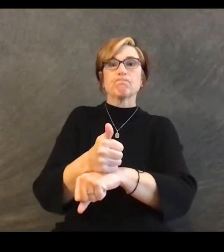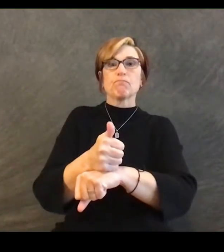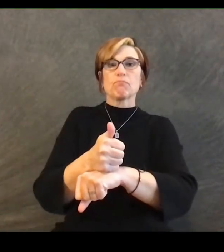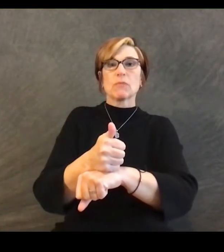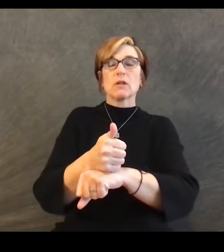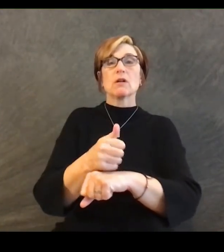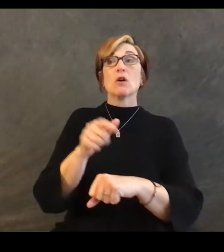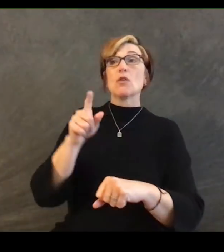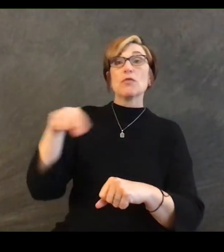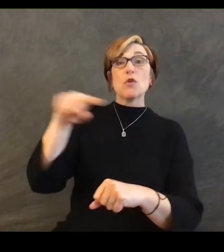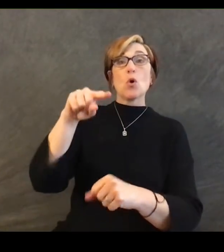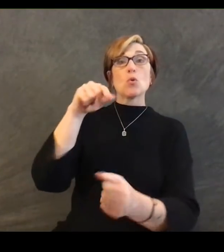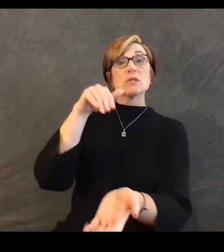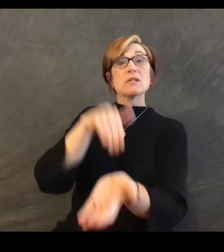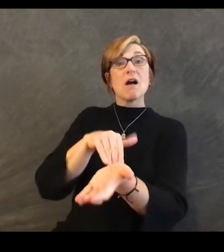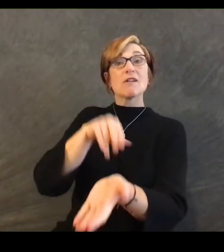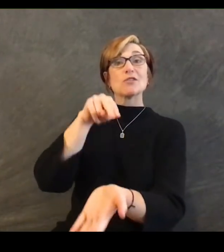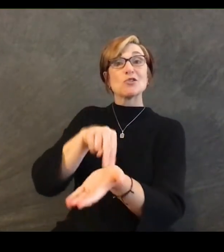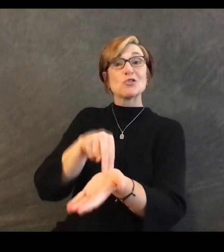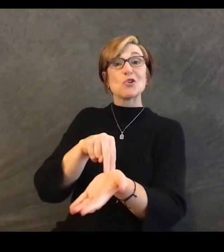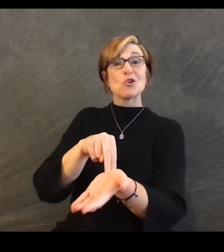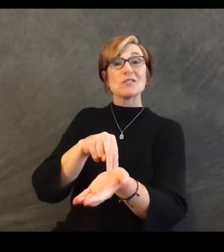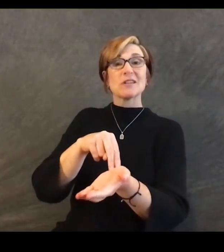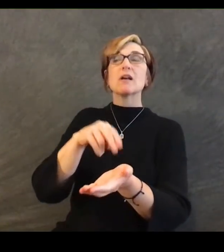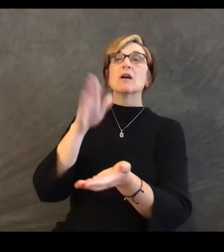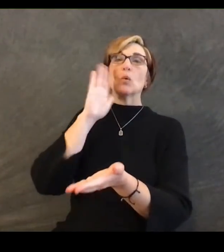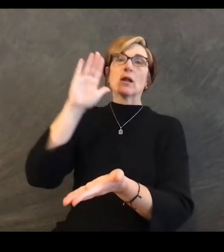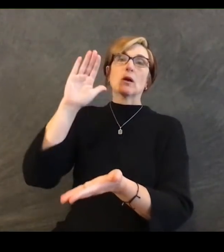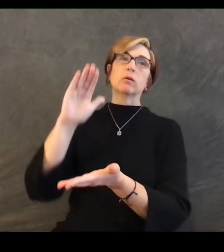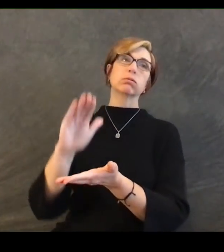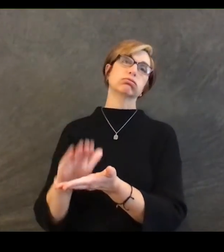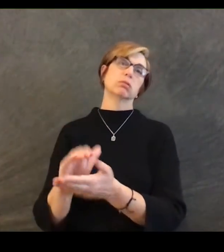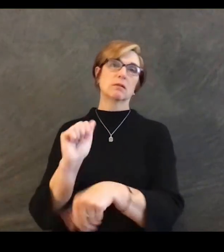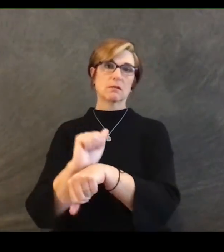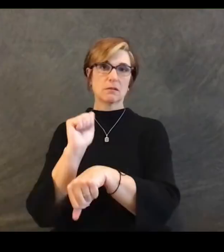see the strain that this puts on every nurse doctor respiratory therapist